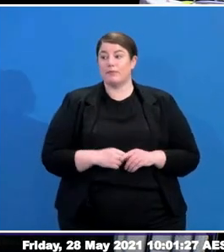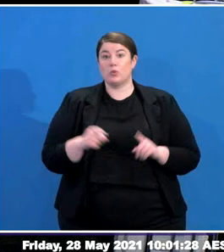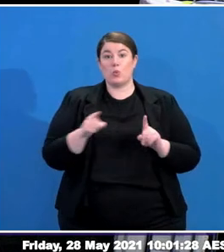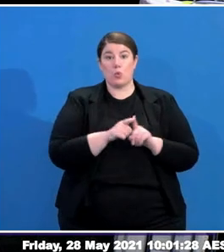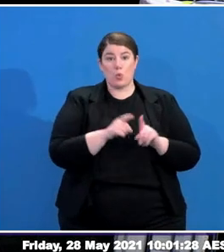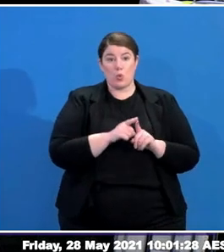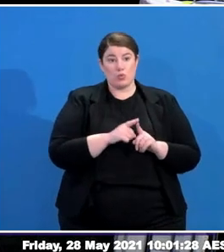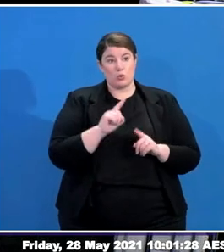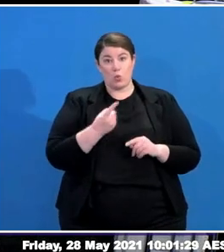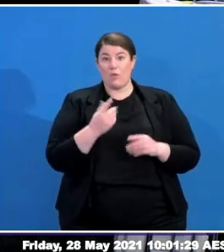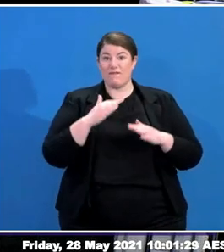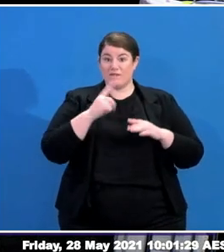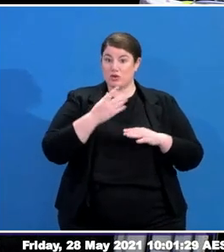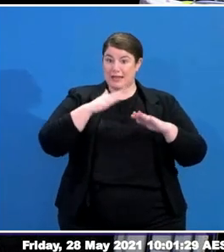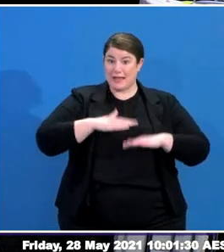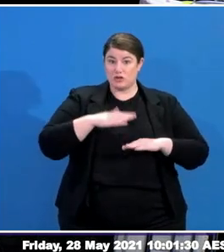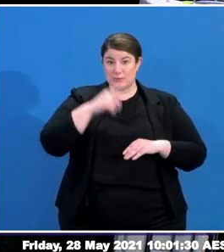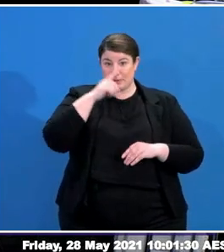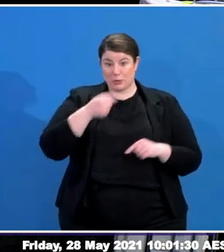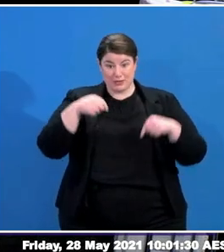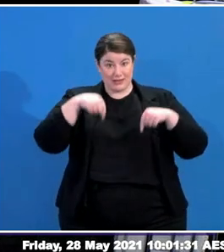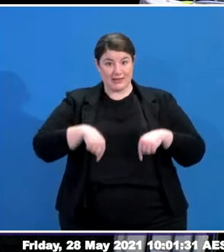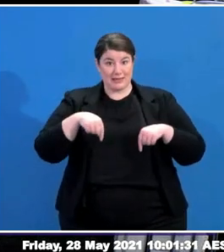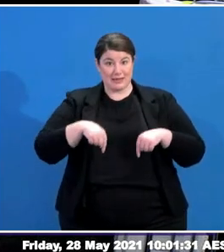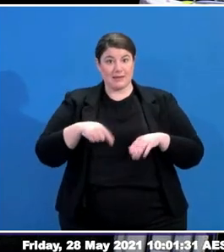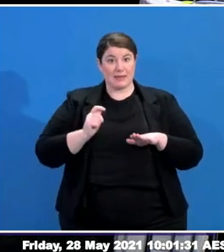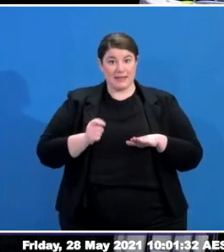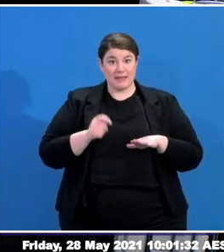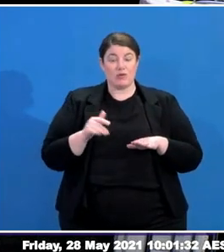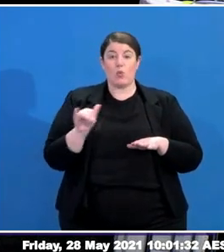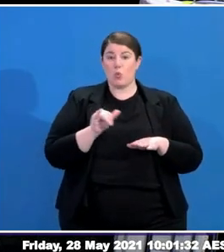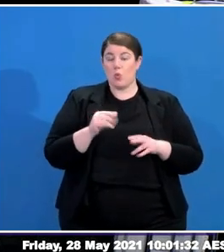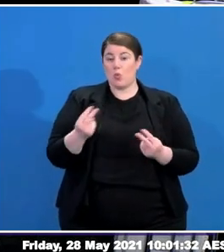respects to all First Nations people who are attending the hearing as well as